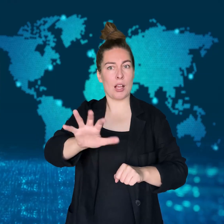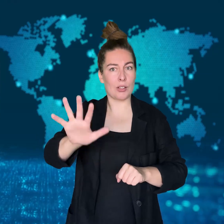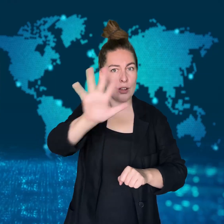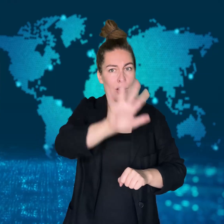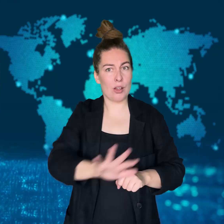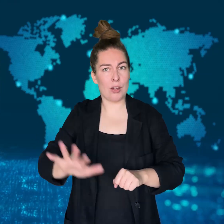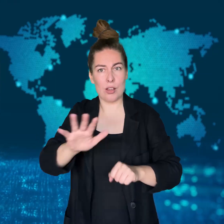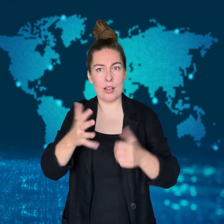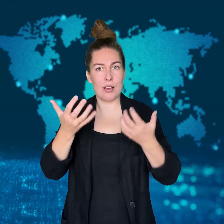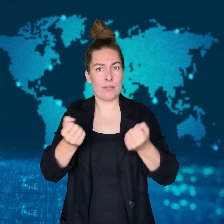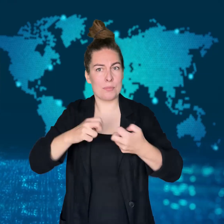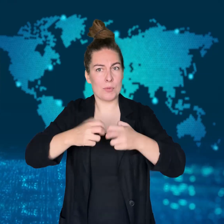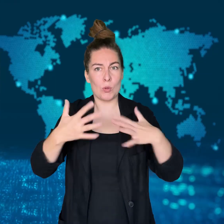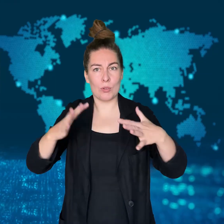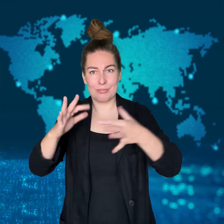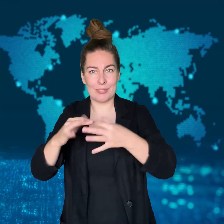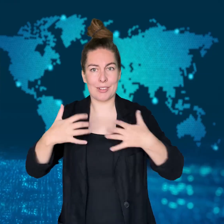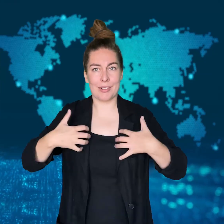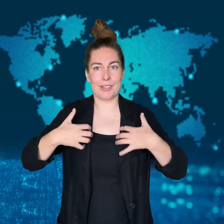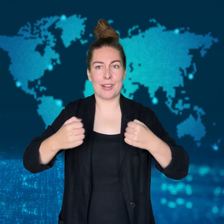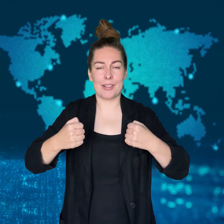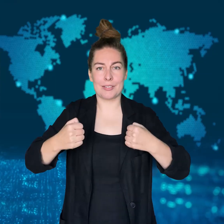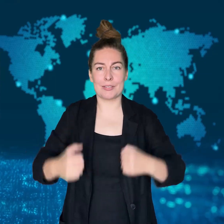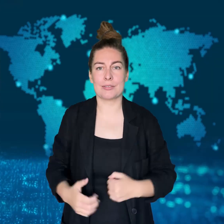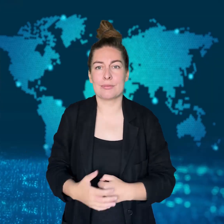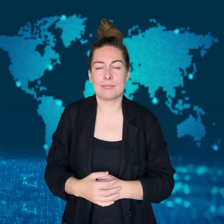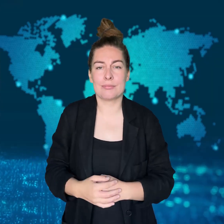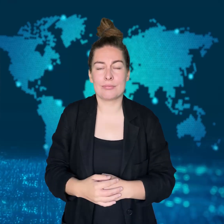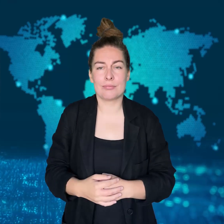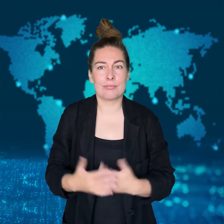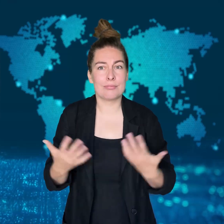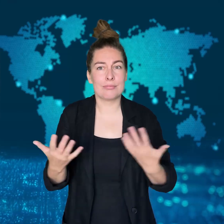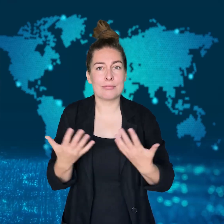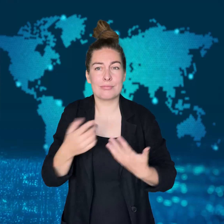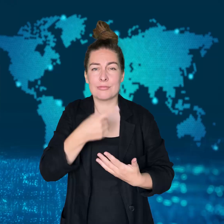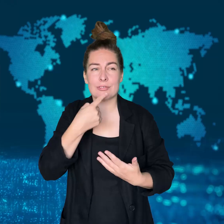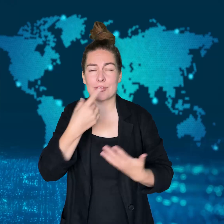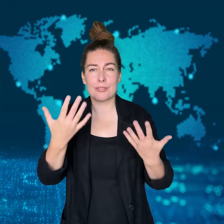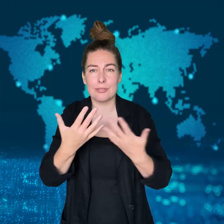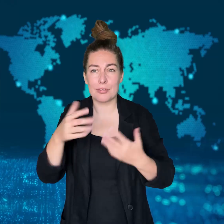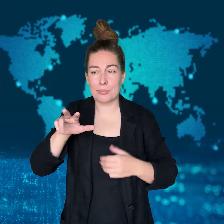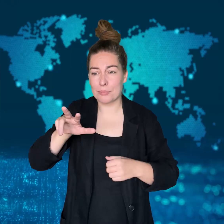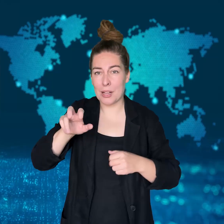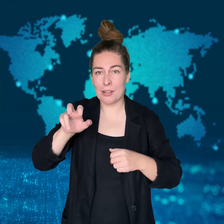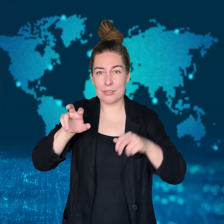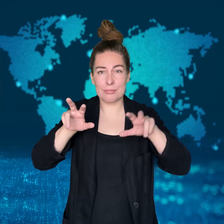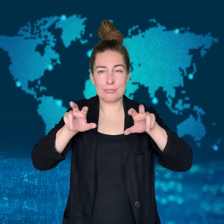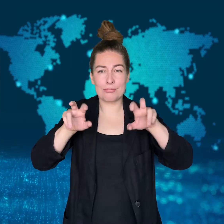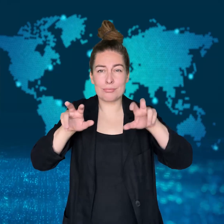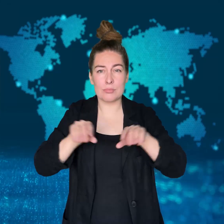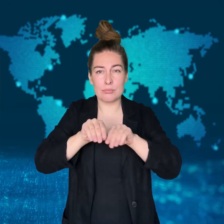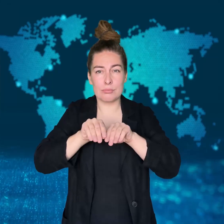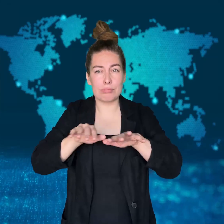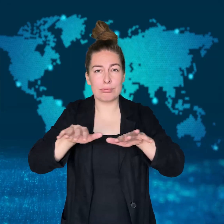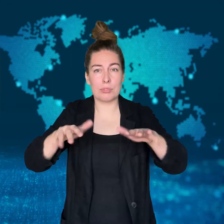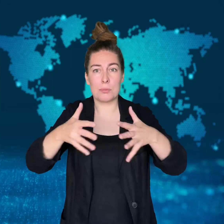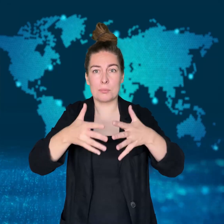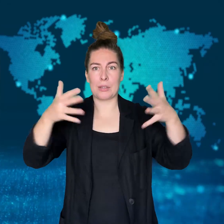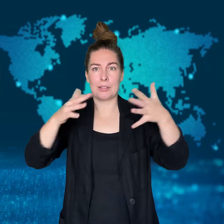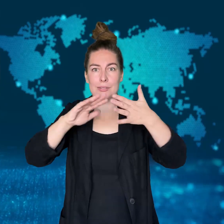about the problem six years ago, calling it then a "national health problem."